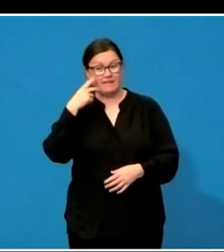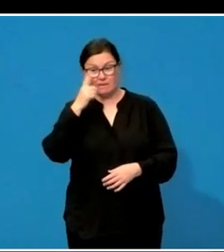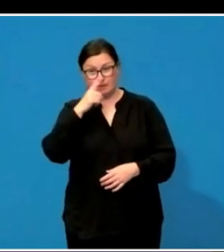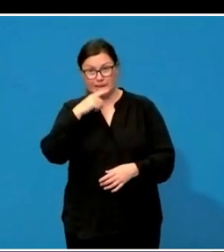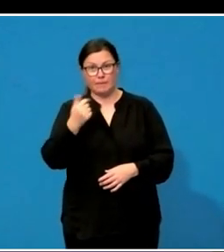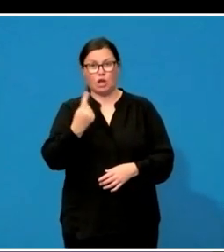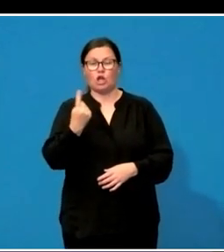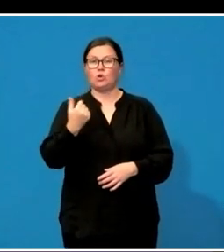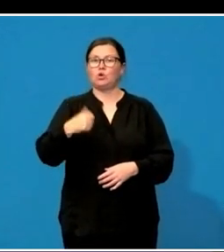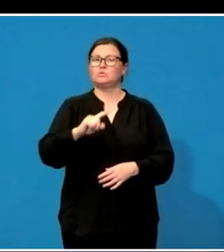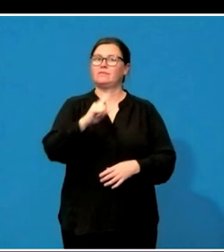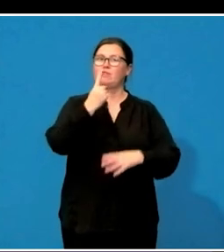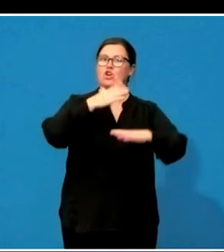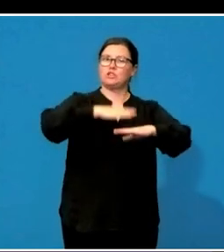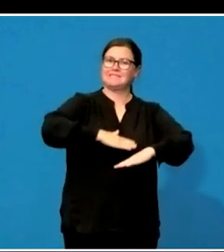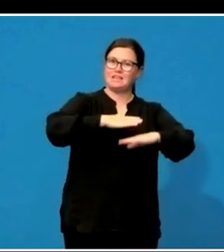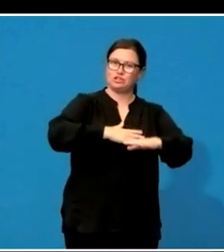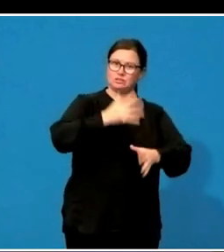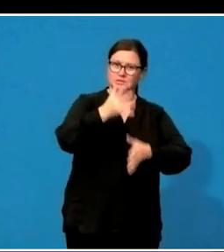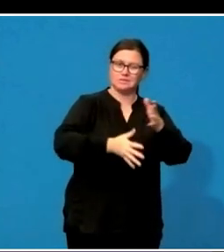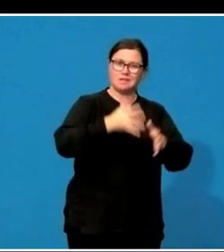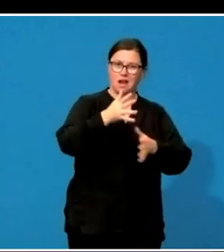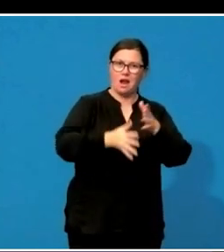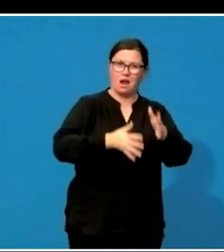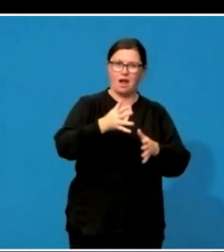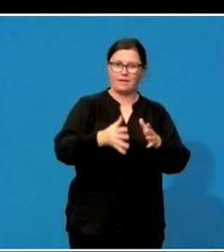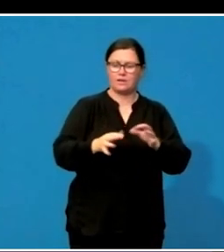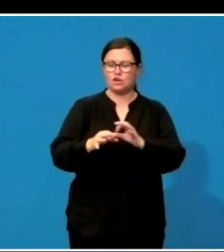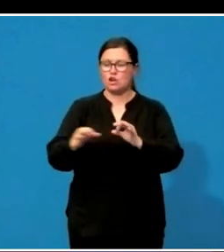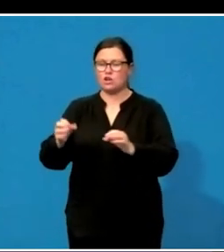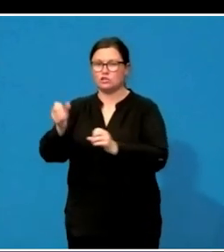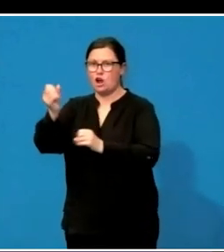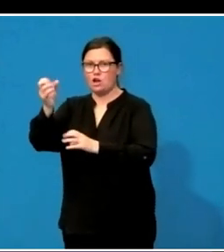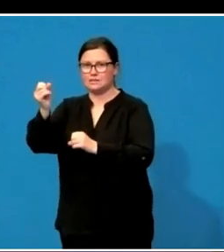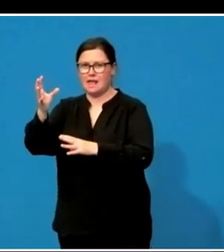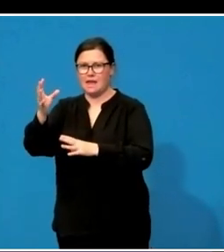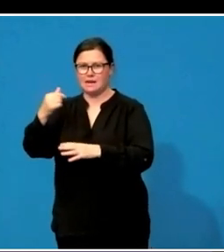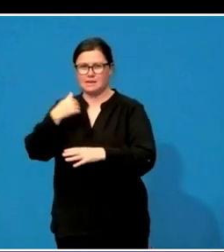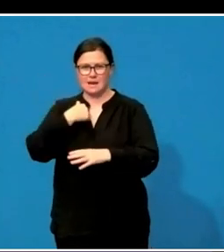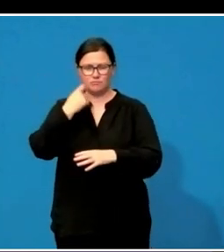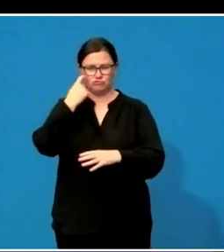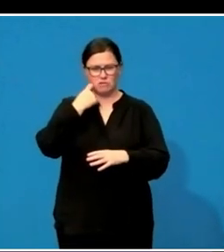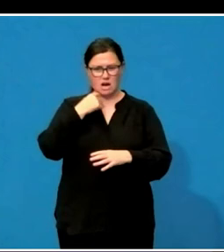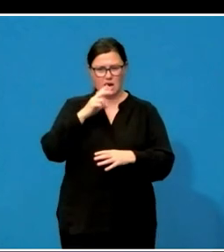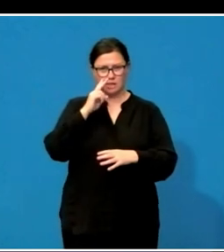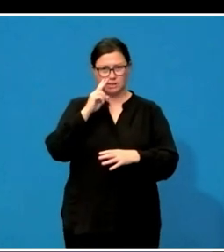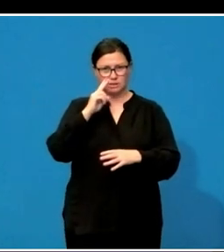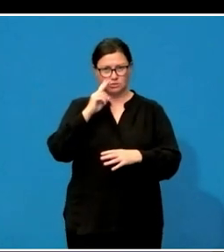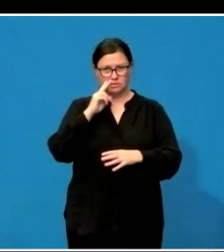trying to get a sense of what we would have to do to achieve the training to enable an